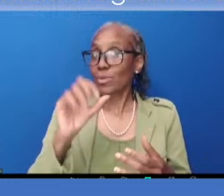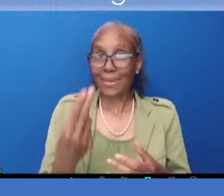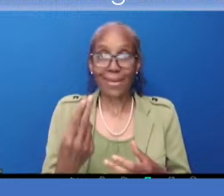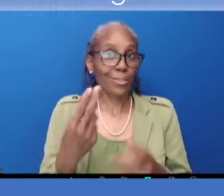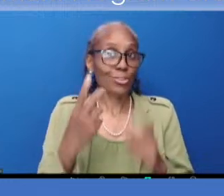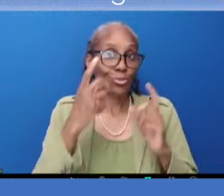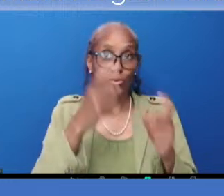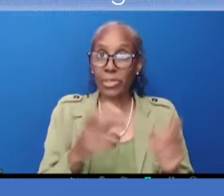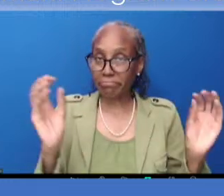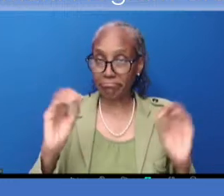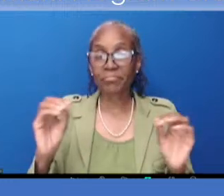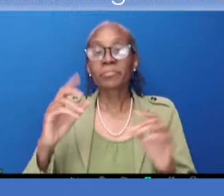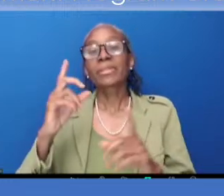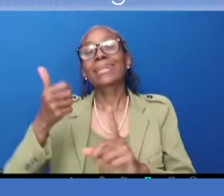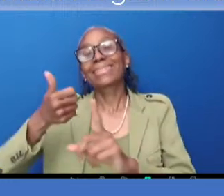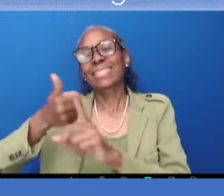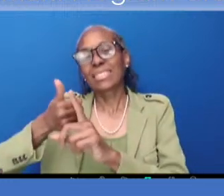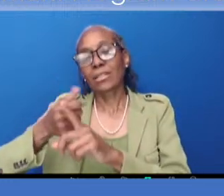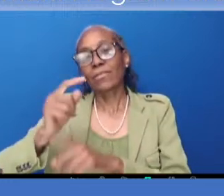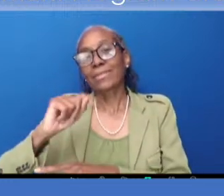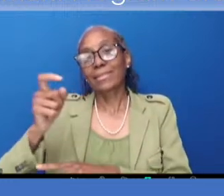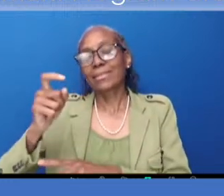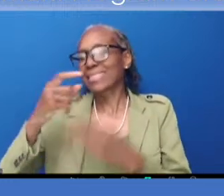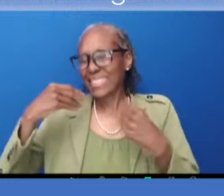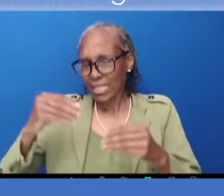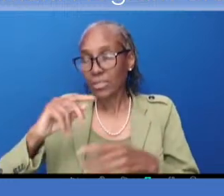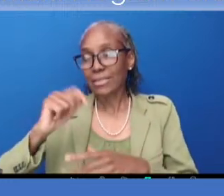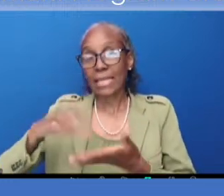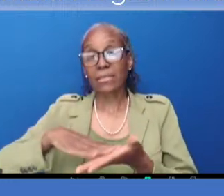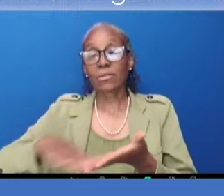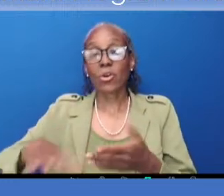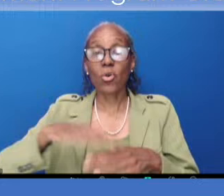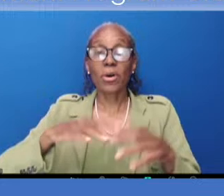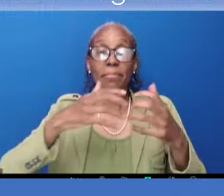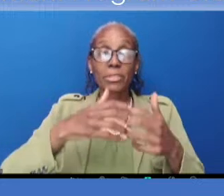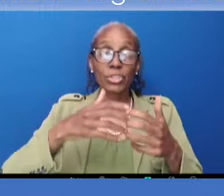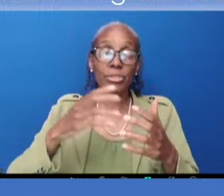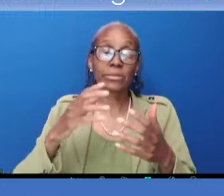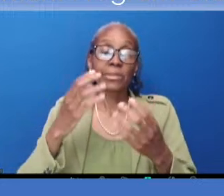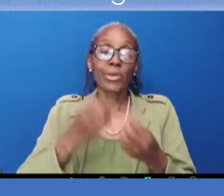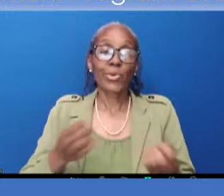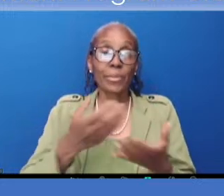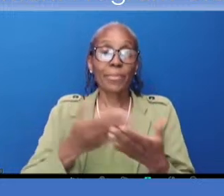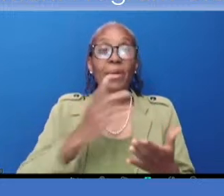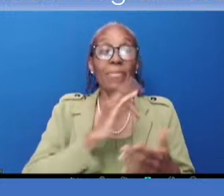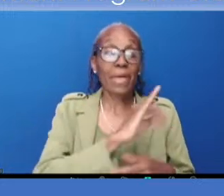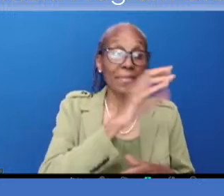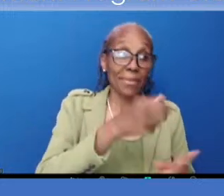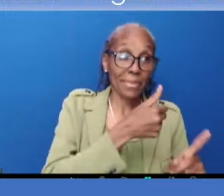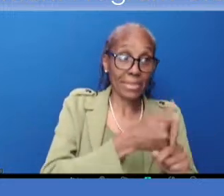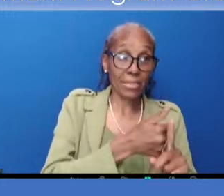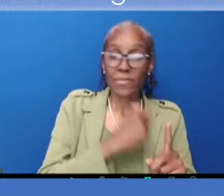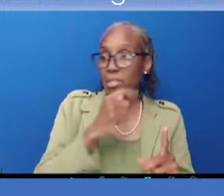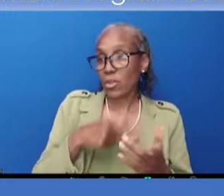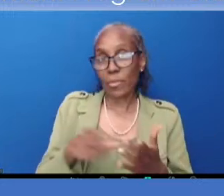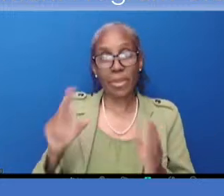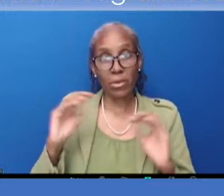OFFERING ONE MILL I DON'T KNOW IT'S THOUGHT IN TERMS OF CASH GRANT INCENTIVE OR ANYTHING.